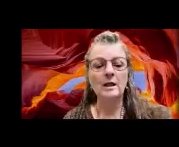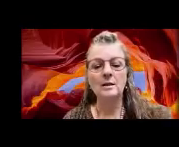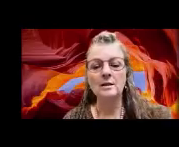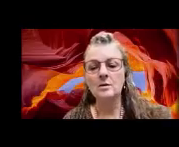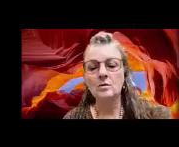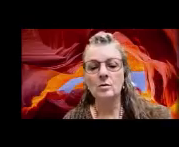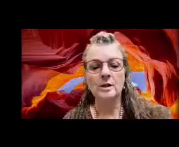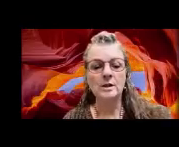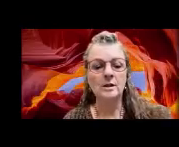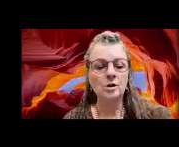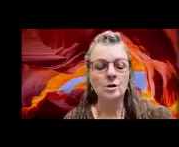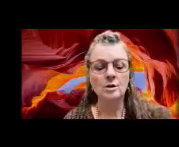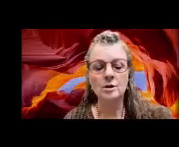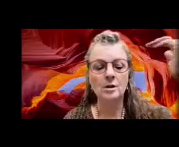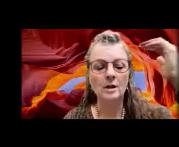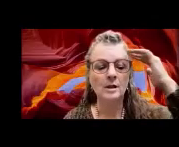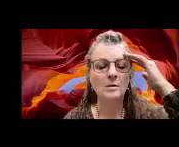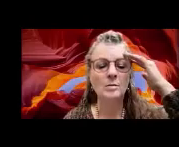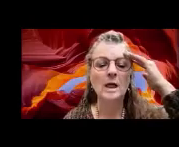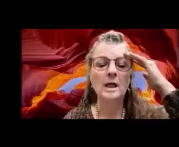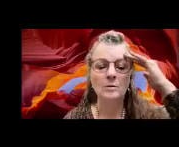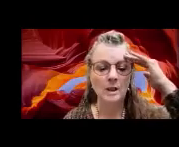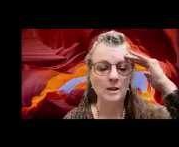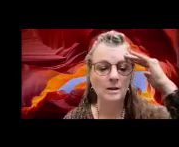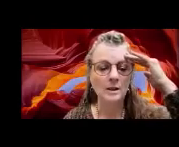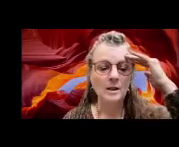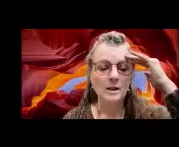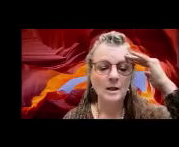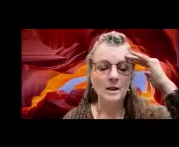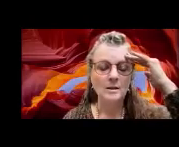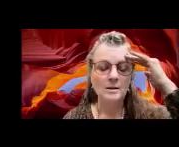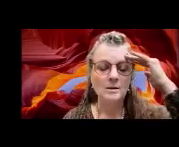think. It's at school, it's at church, it can be anywhere, and